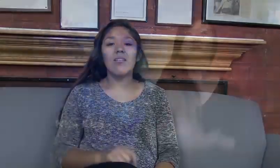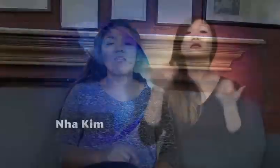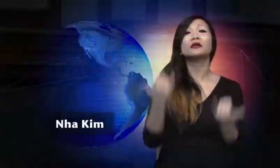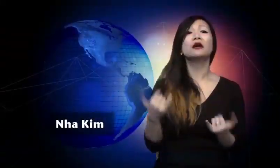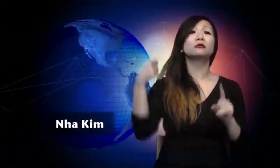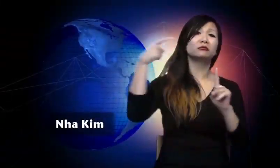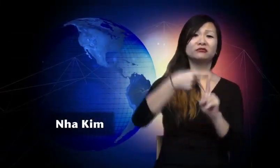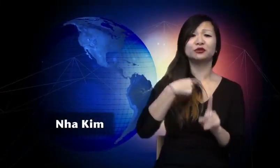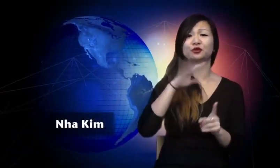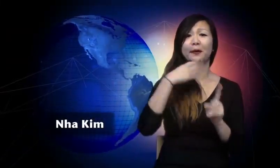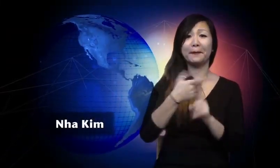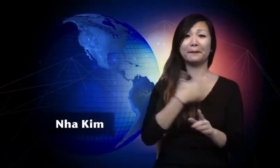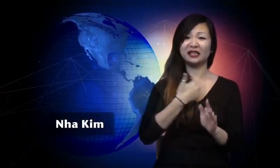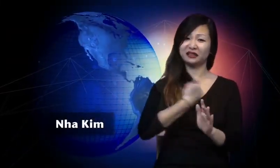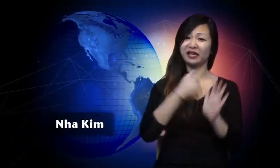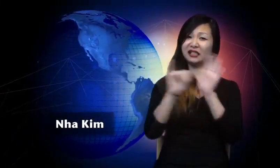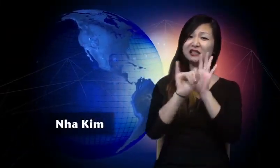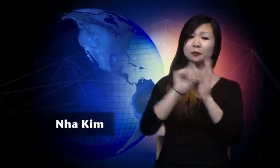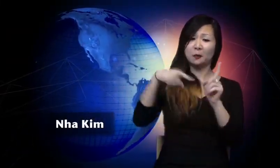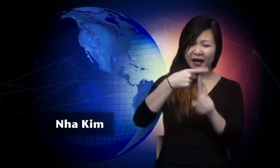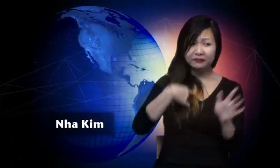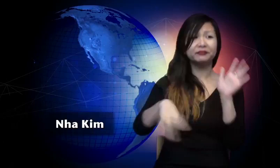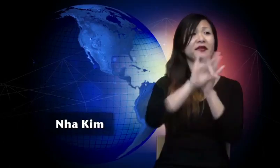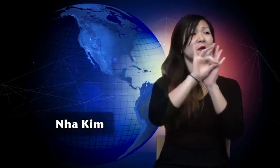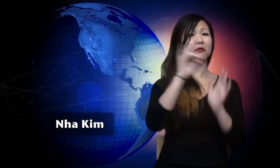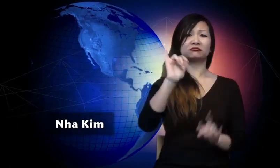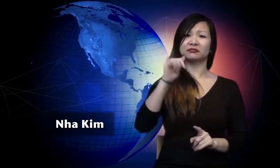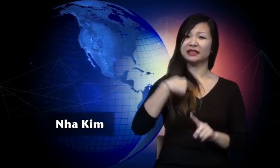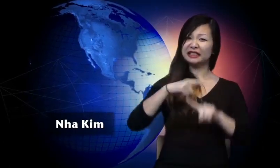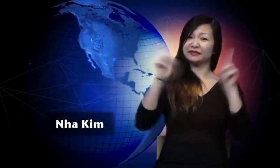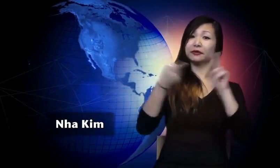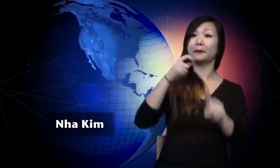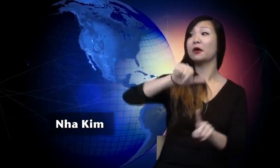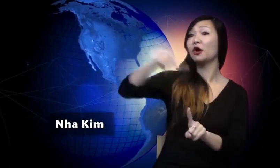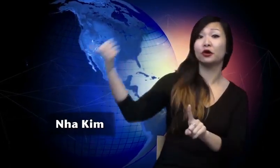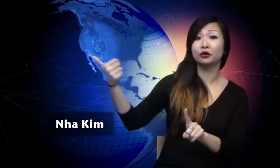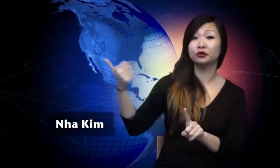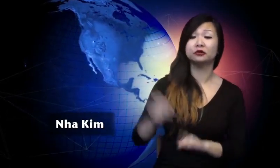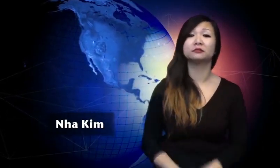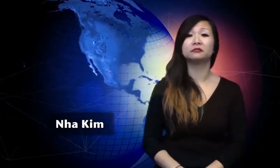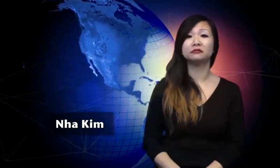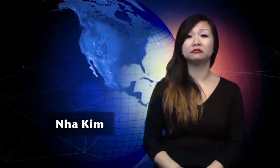Nha Kim: When did I recognize that who I was, that my identity, was different than other people’s?